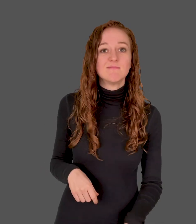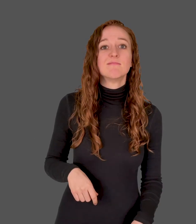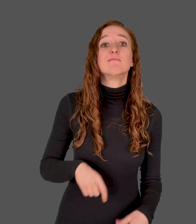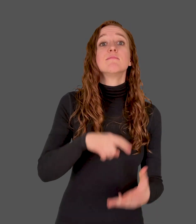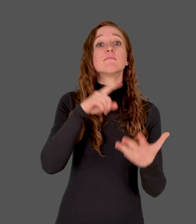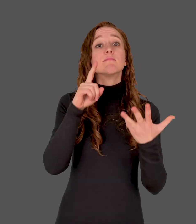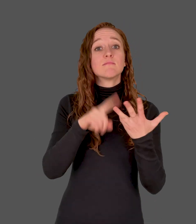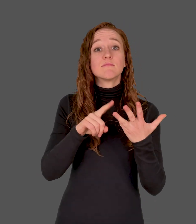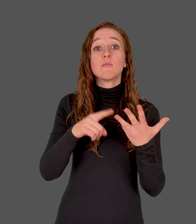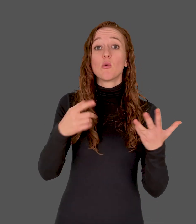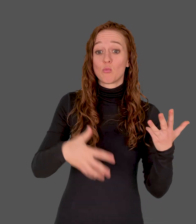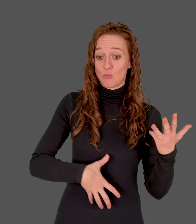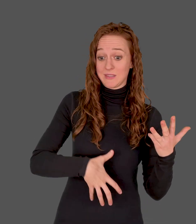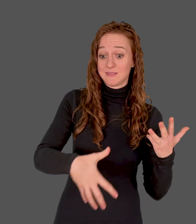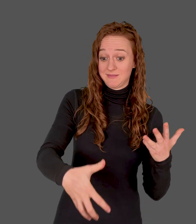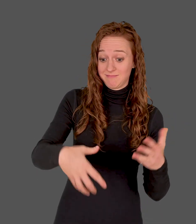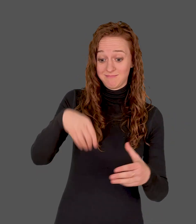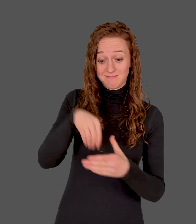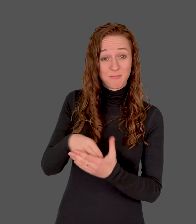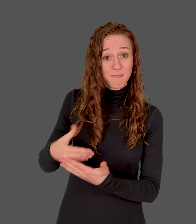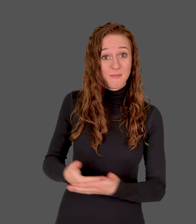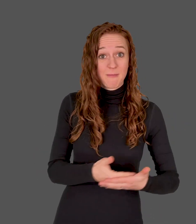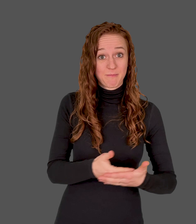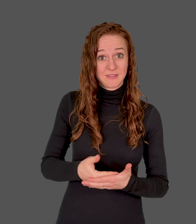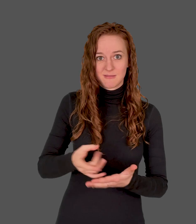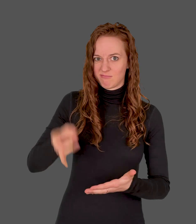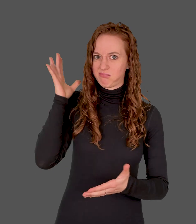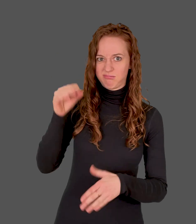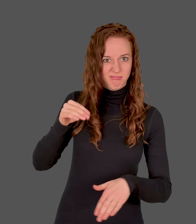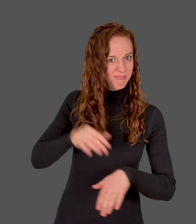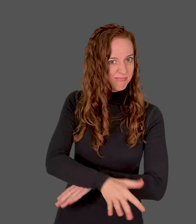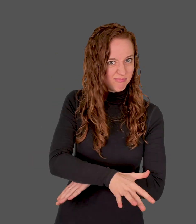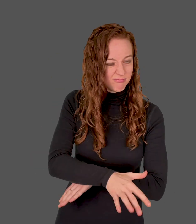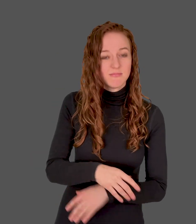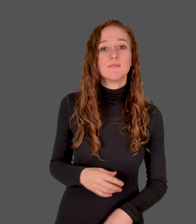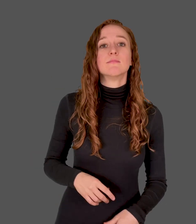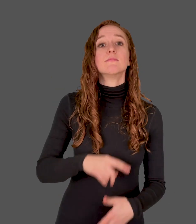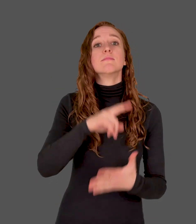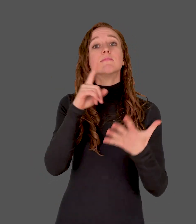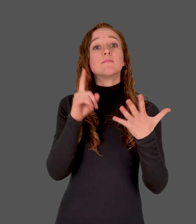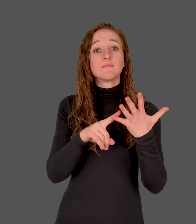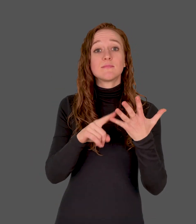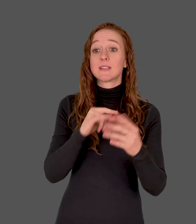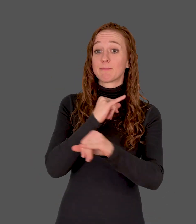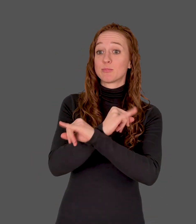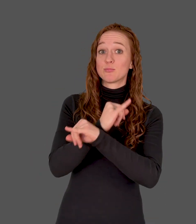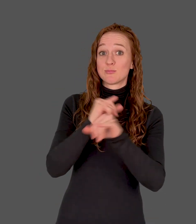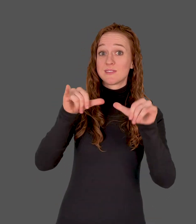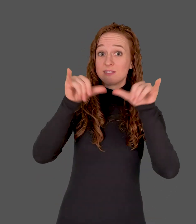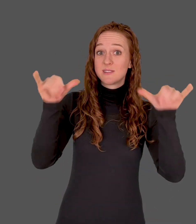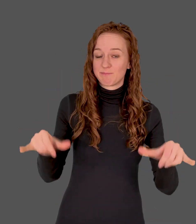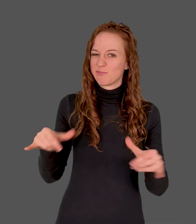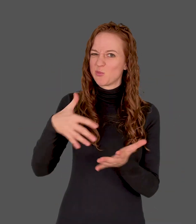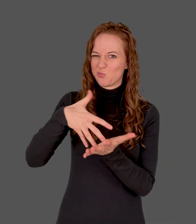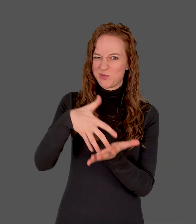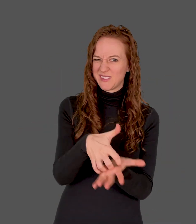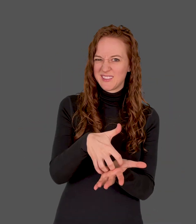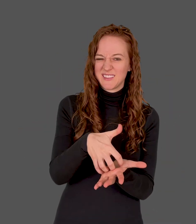adverse effects during pregnancy on the child, and weakened immune system.